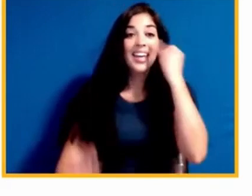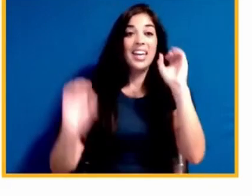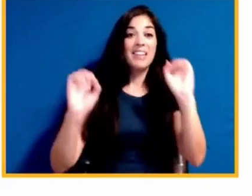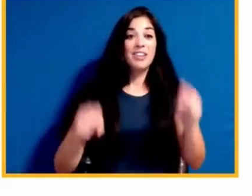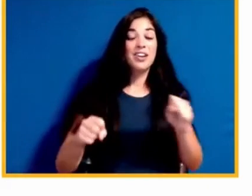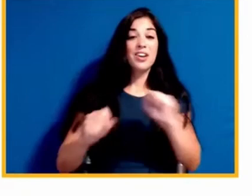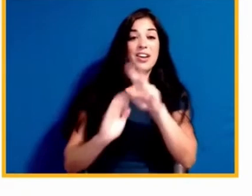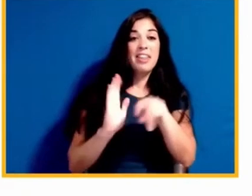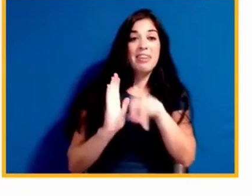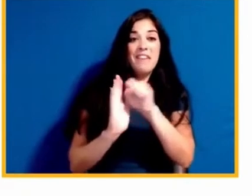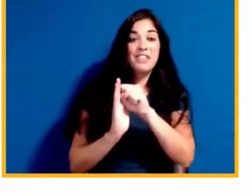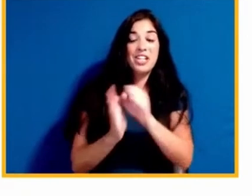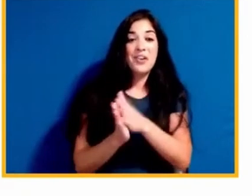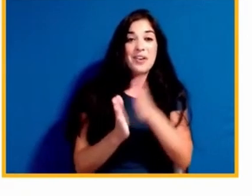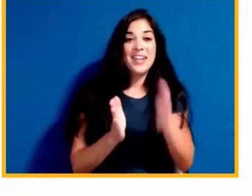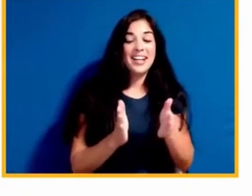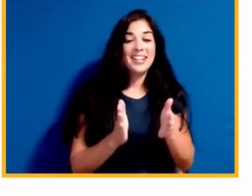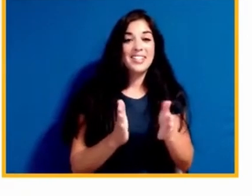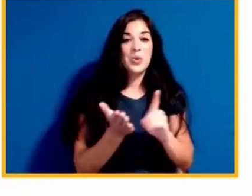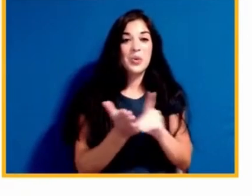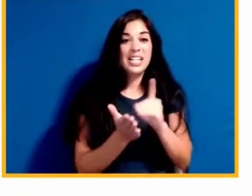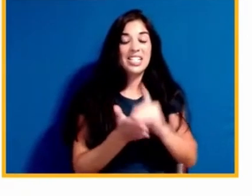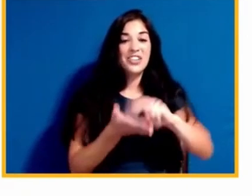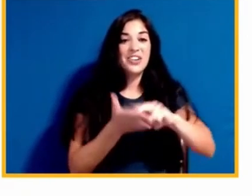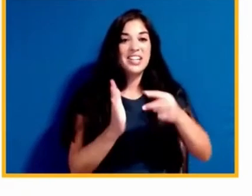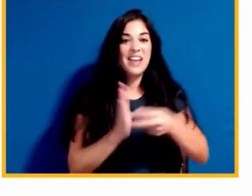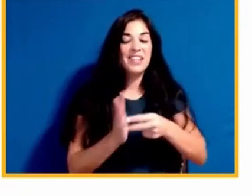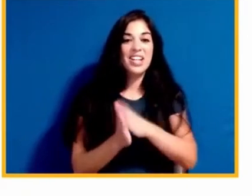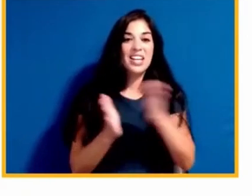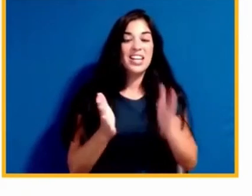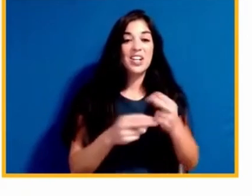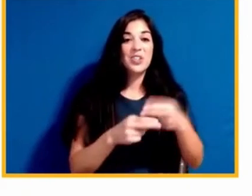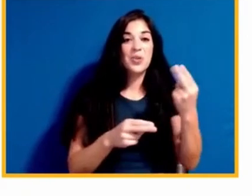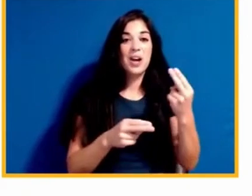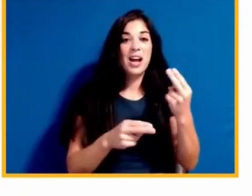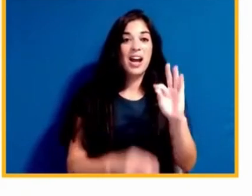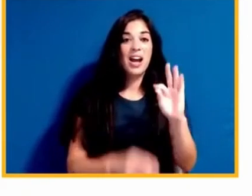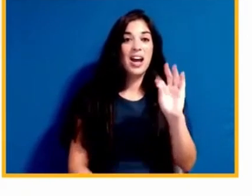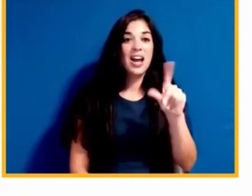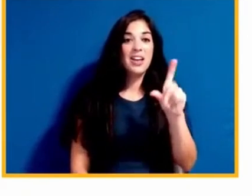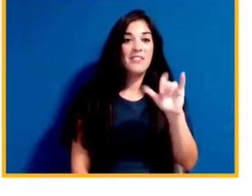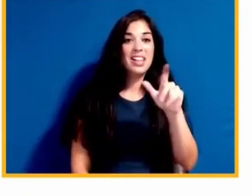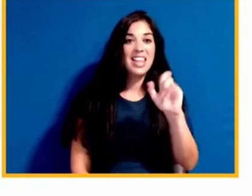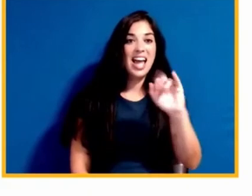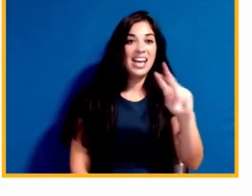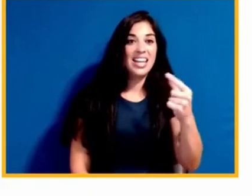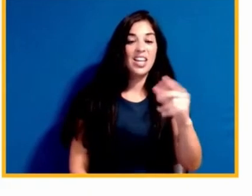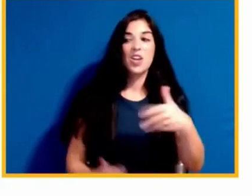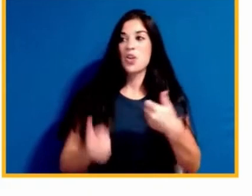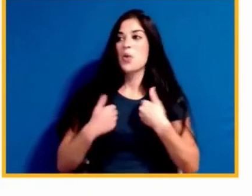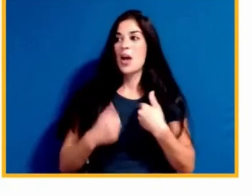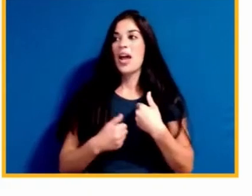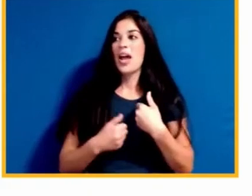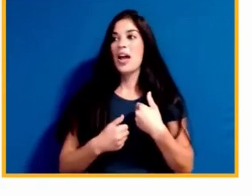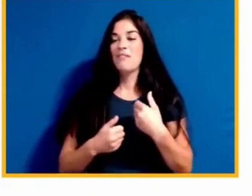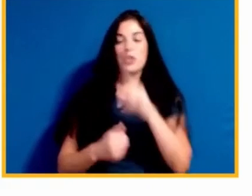I would definitely put that beside "high-flying" right there. I mean, you got the birb, and you got the wings, and you got the flapping, and then you got the cartwheels.